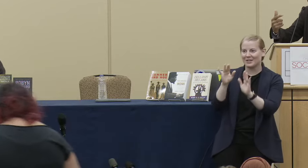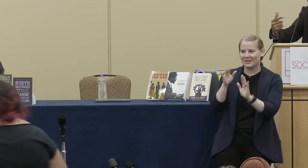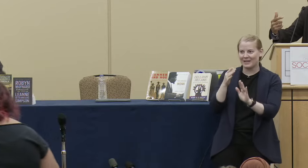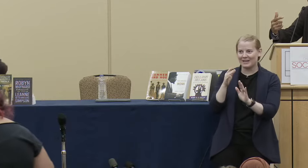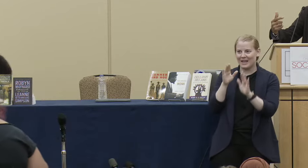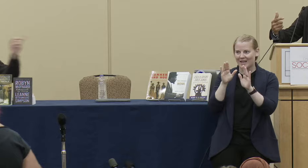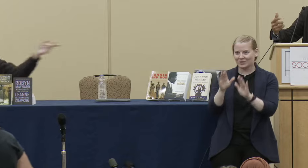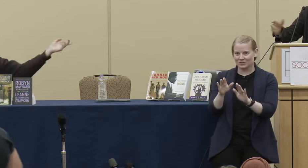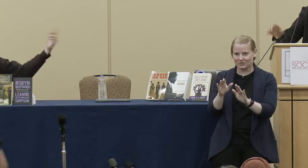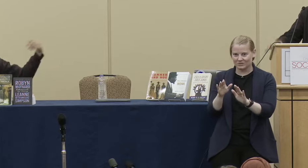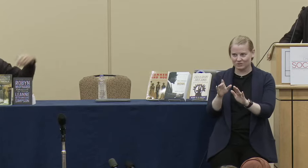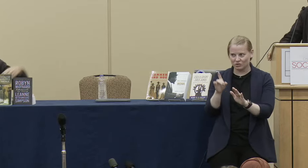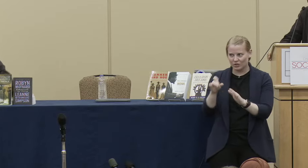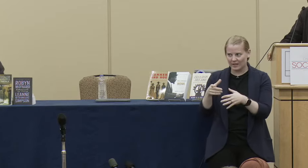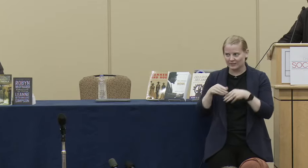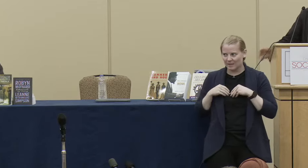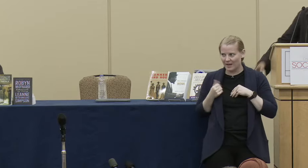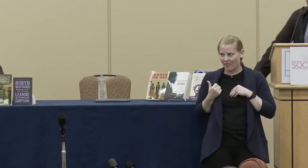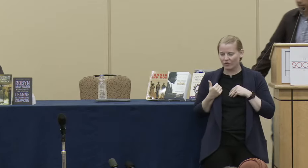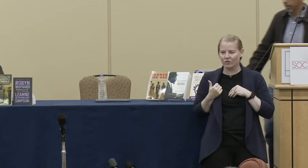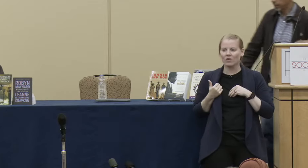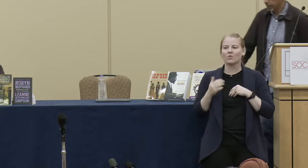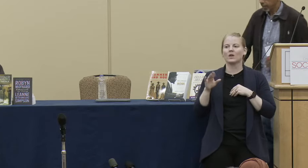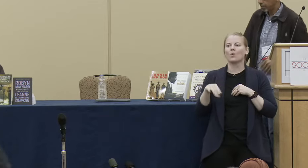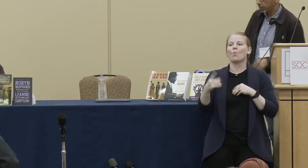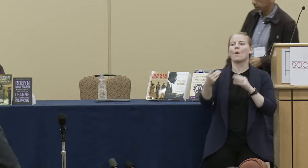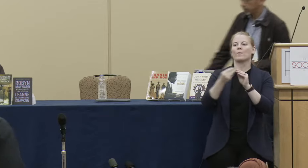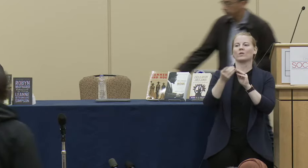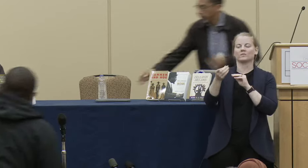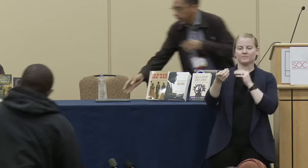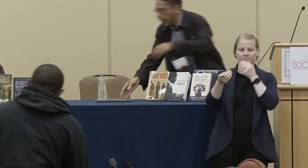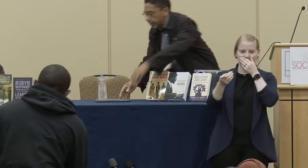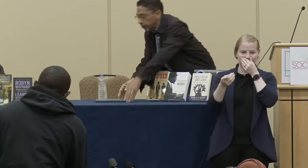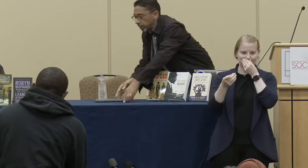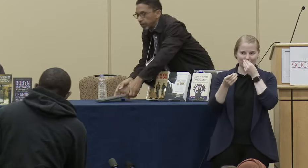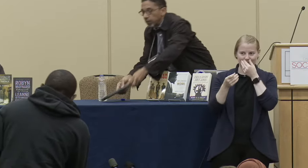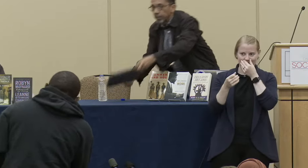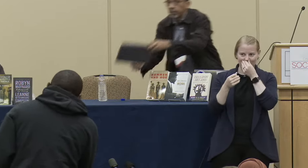. I don't know if that makes sense. ≫ ROBIN: Makes perfect sense. Excellent question. Should I